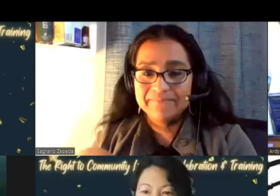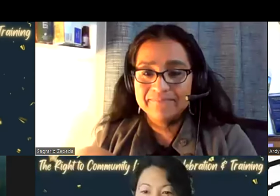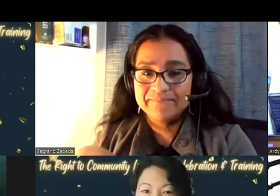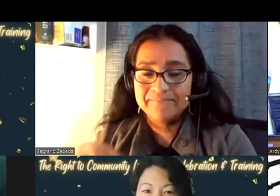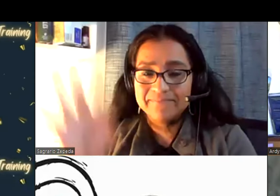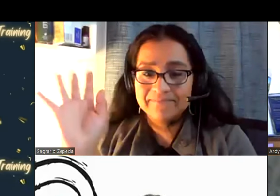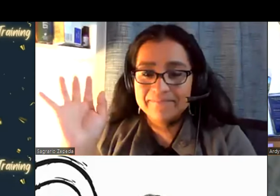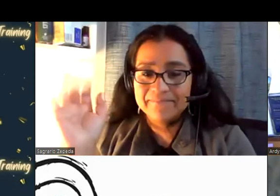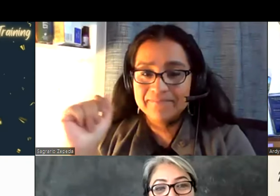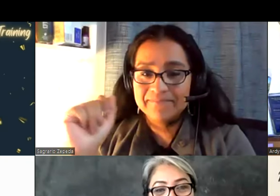Take care, everybody. » Bye, everyone.